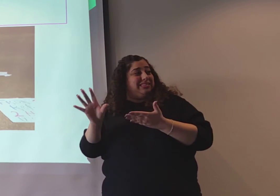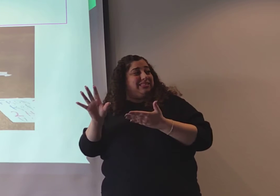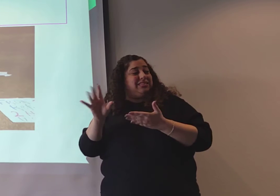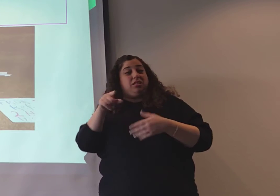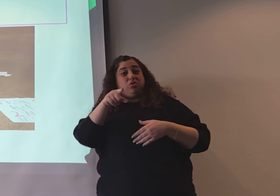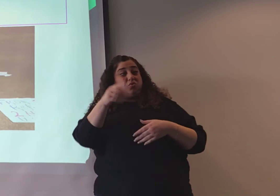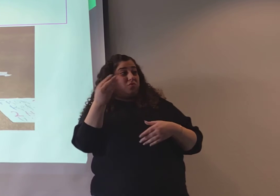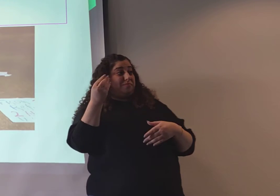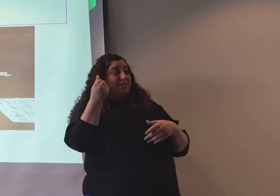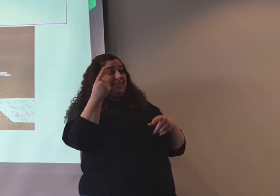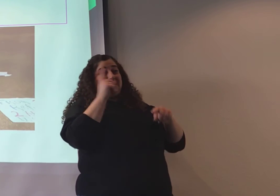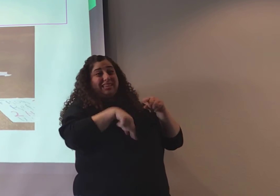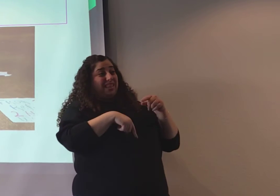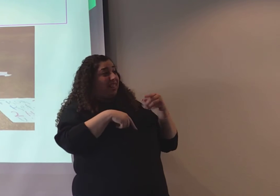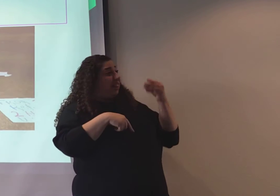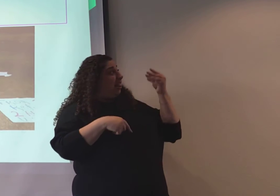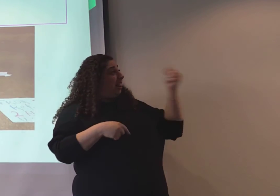they violate the lease.